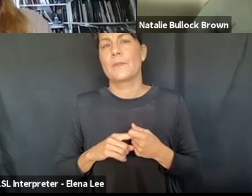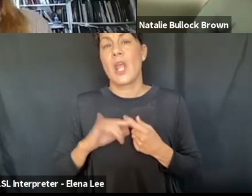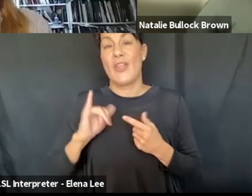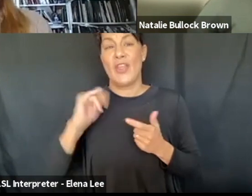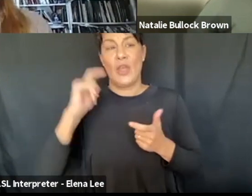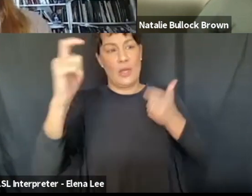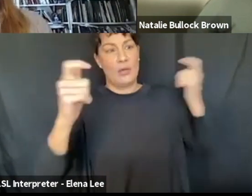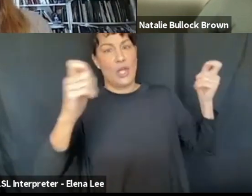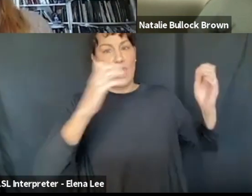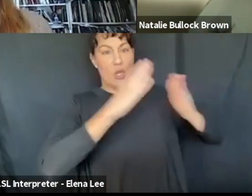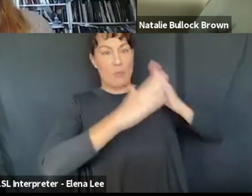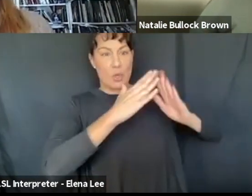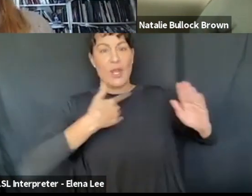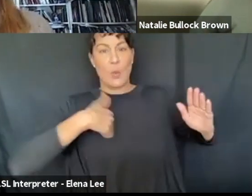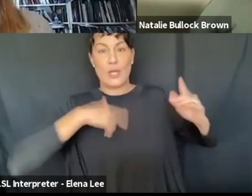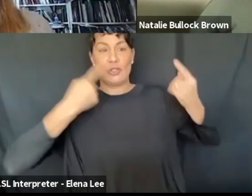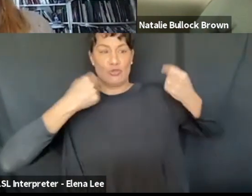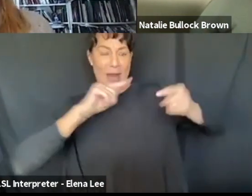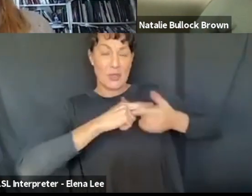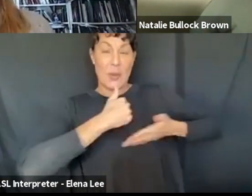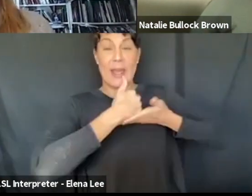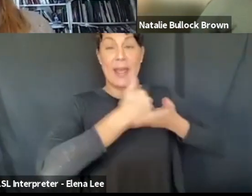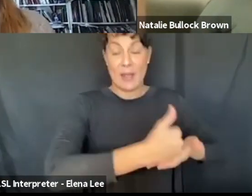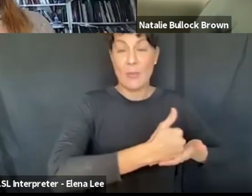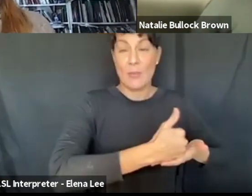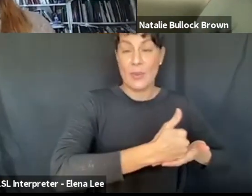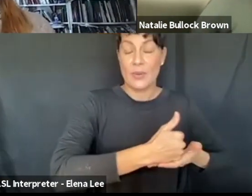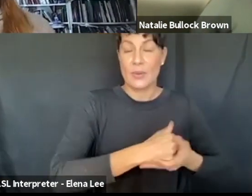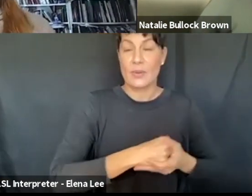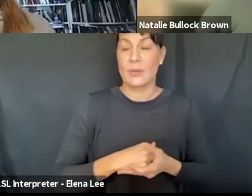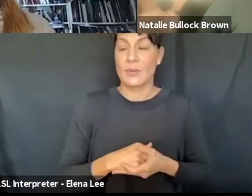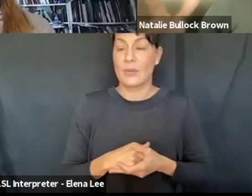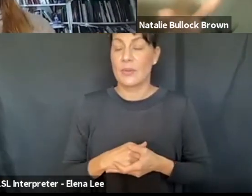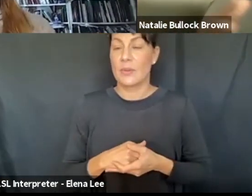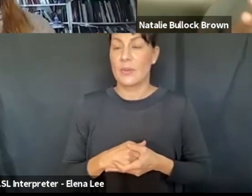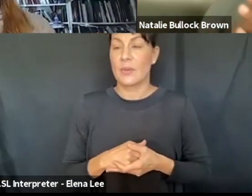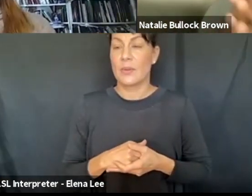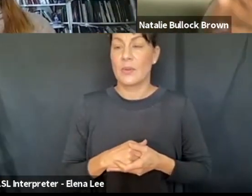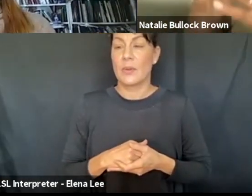that we're hoping to help as filmmakers and as journalists, I dare say.